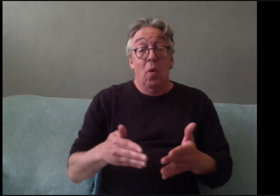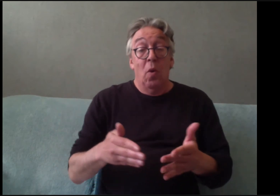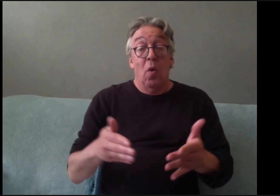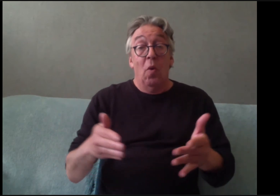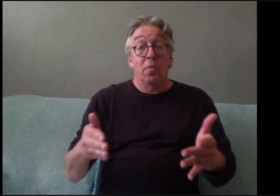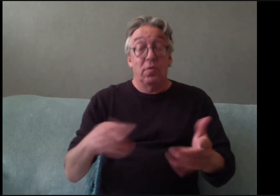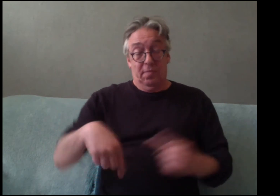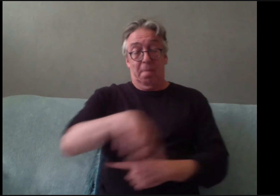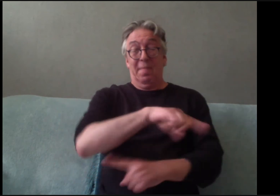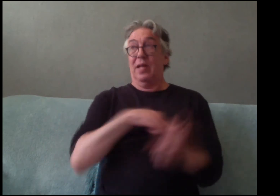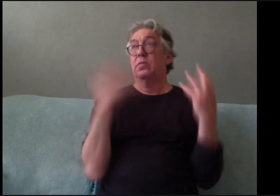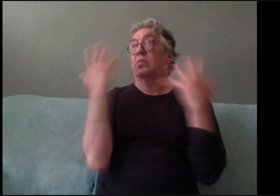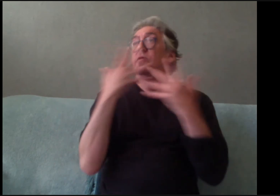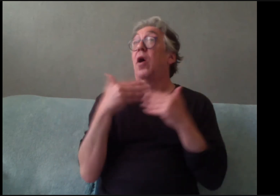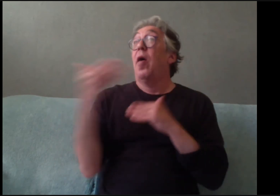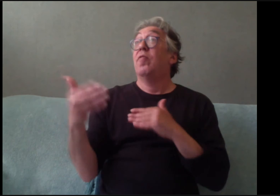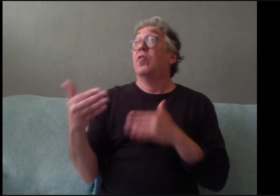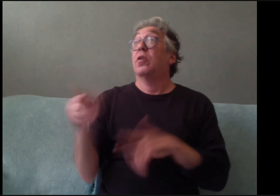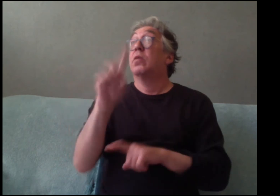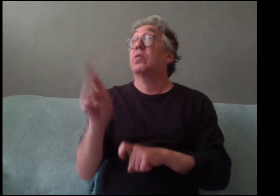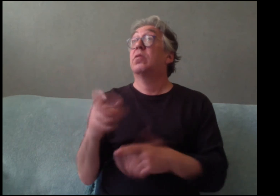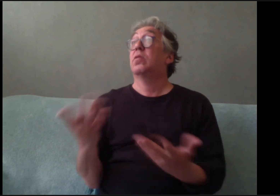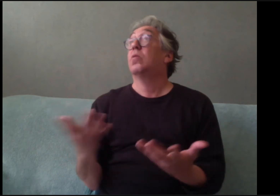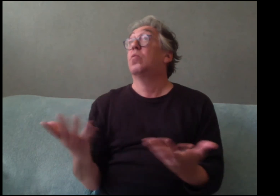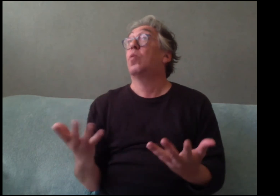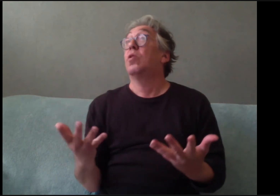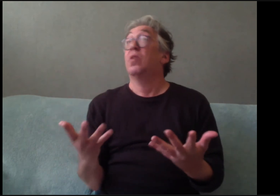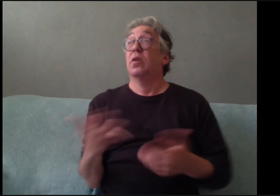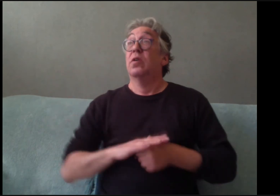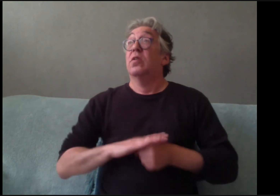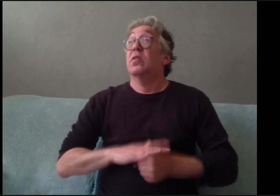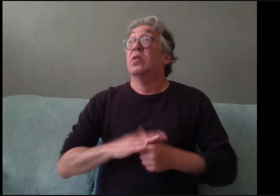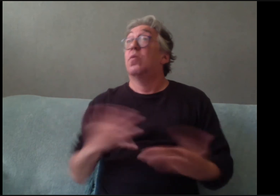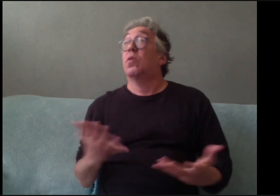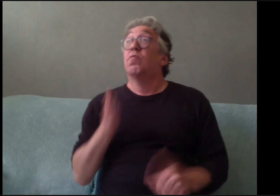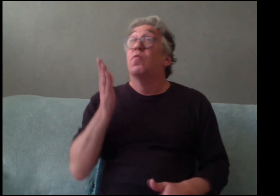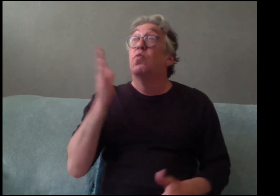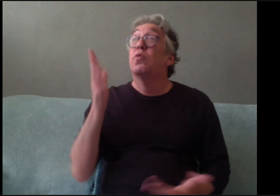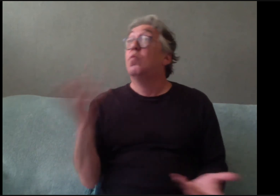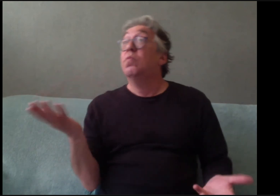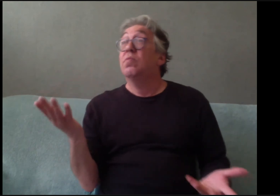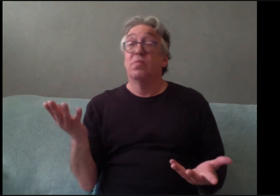And we indeed have to make sure that the future of financial impact